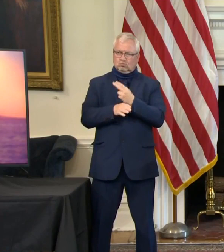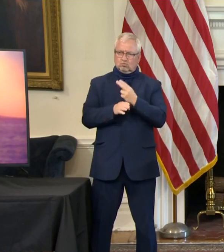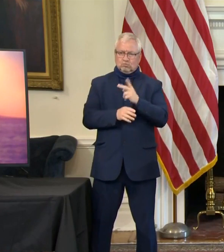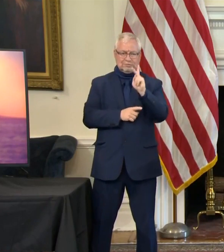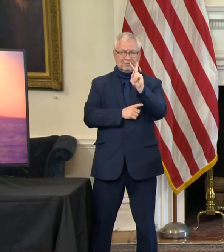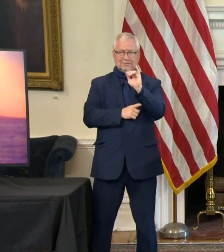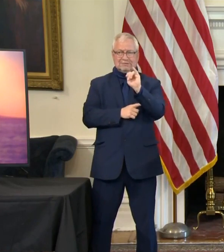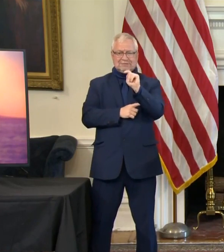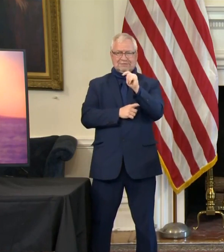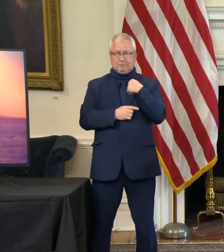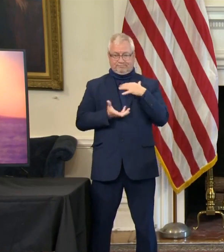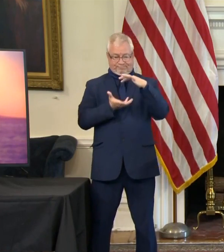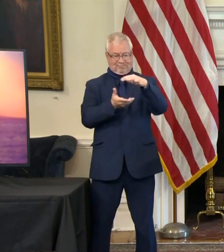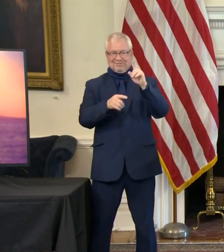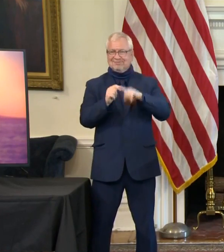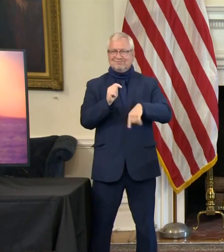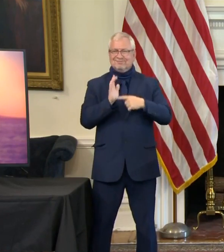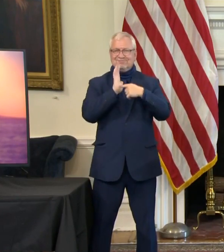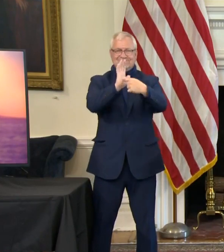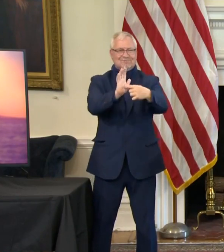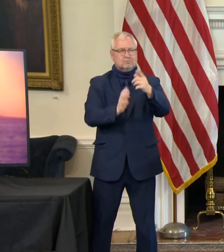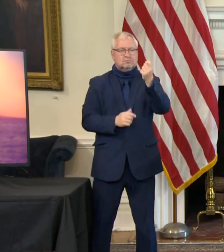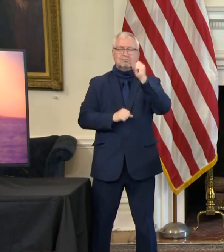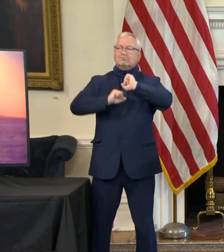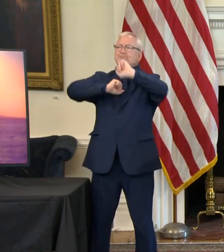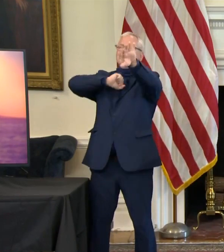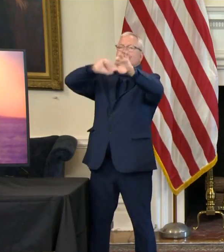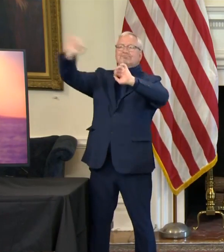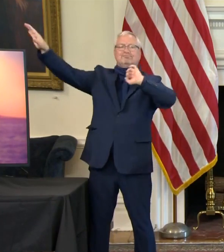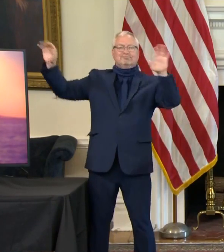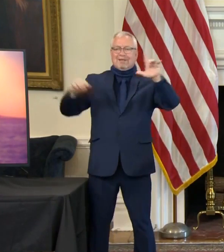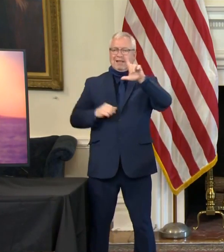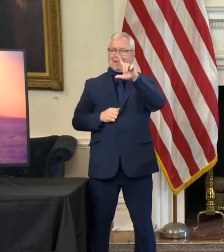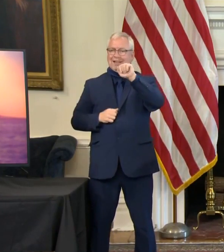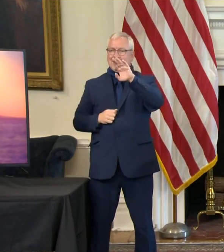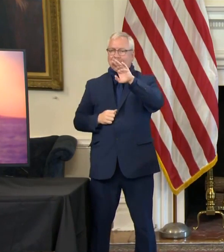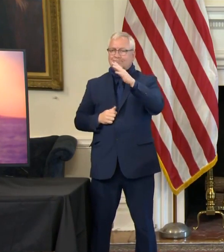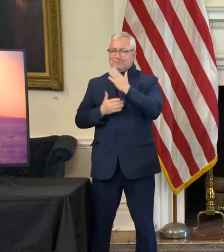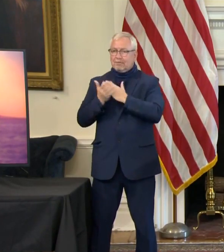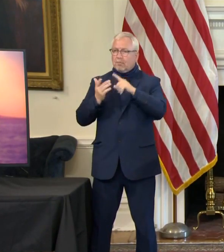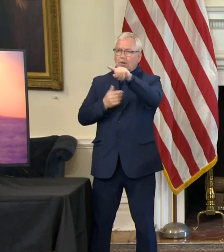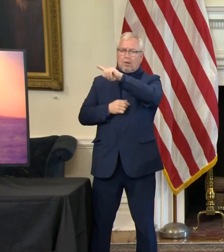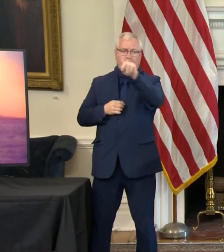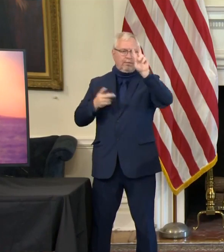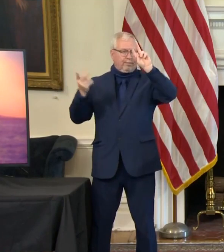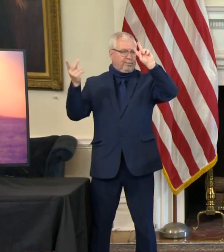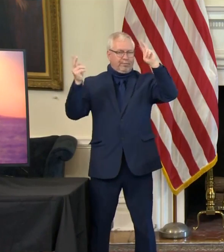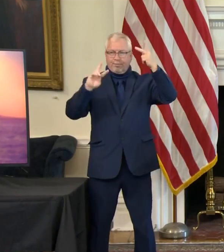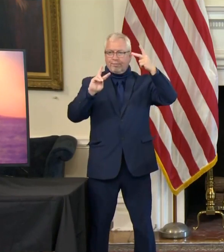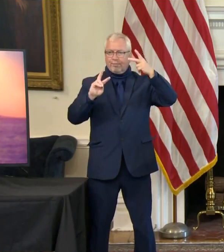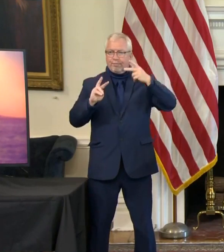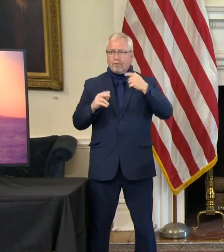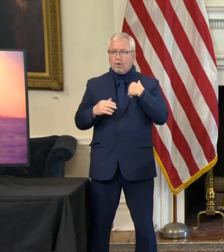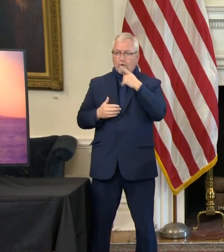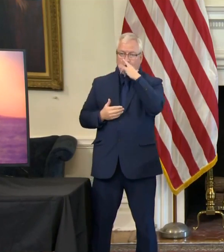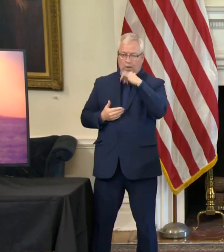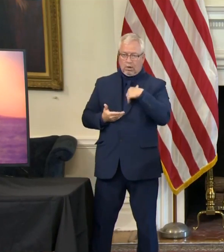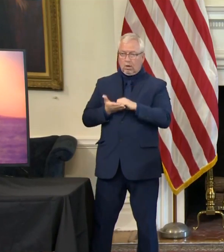IT WAS PART OF A LONG-TERM STRATEGY. YOU WILL NOT SEE THEM BECAUSE IT WILL BE IN A LAB WHICH WE ARE NOW OPENING, WE ARE BUILDING.